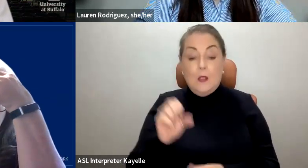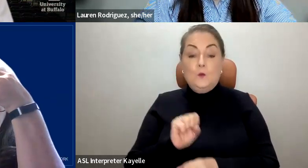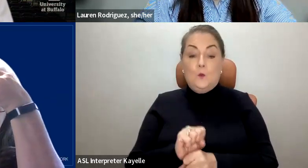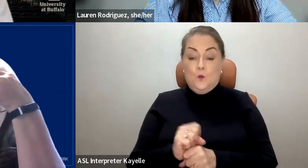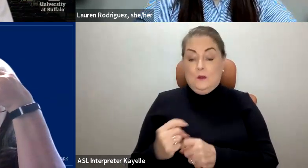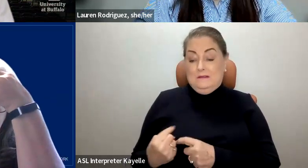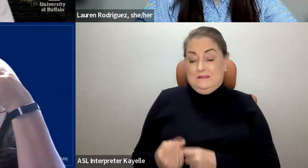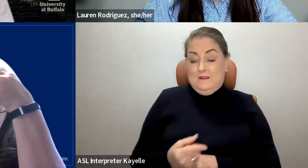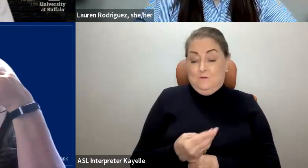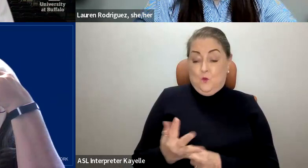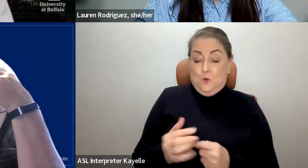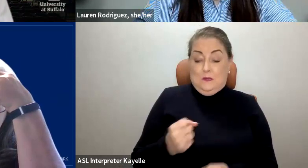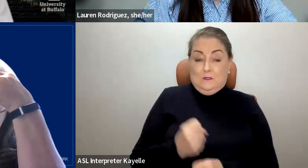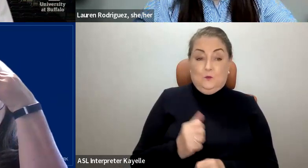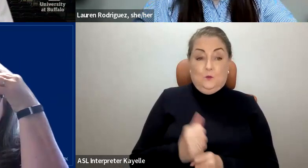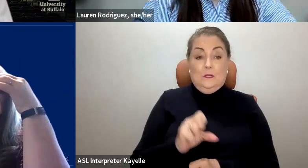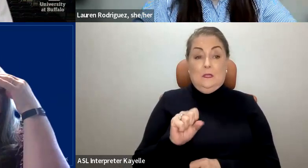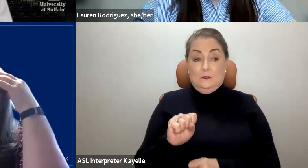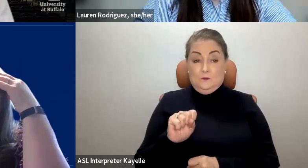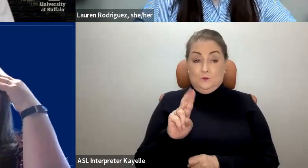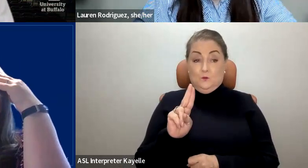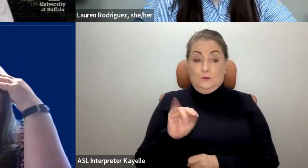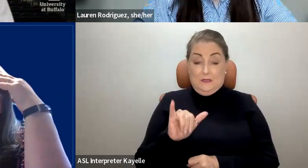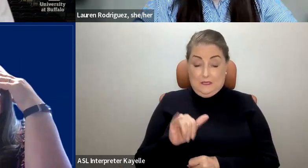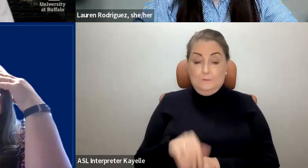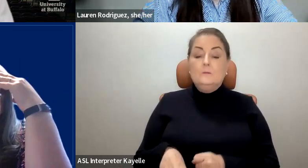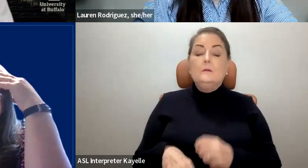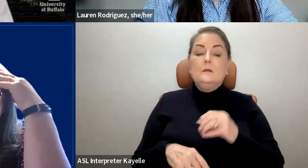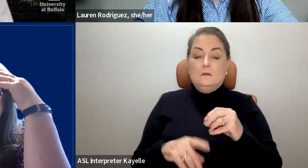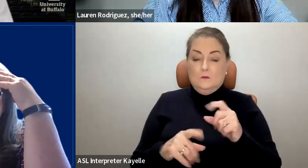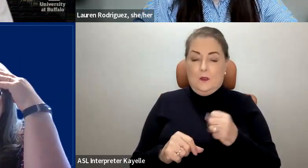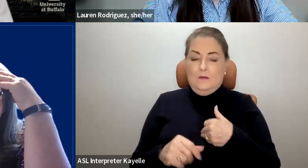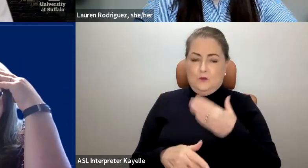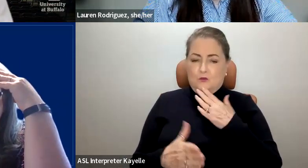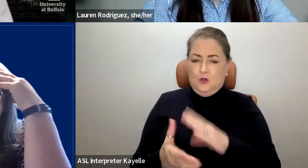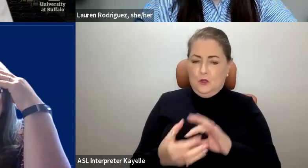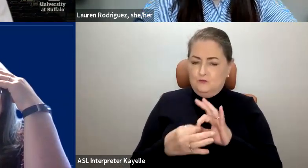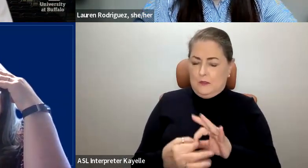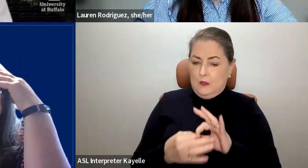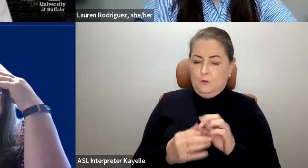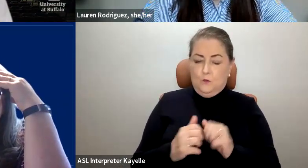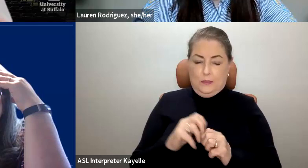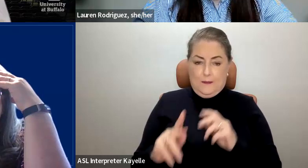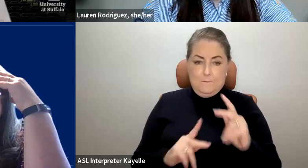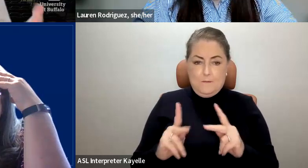few years, with SUNY administration, to have really good relationships with the people in the role of